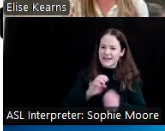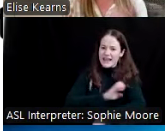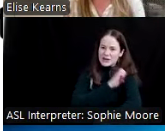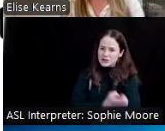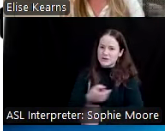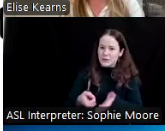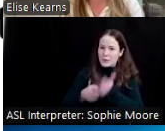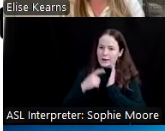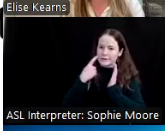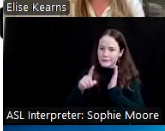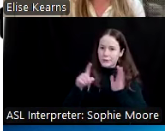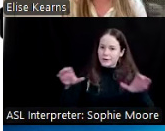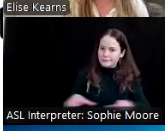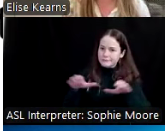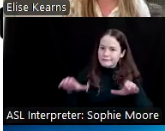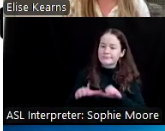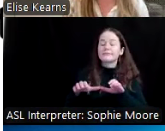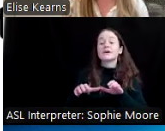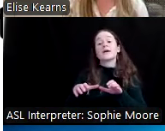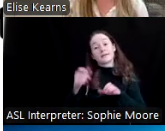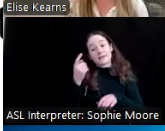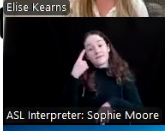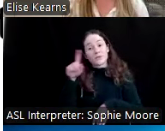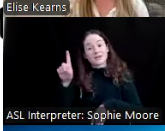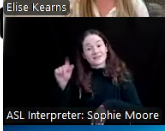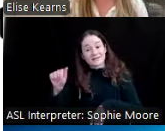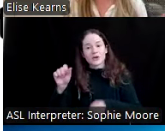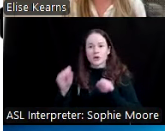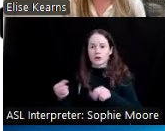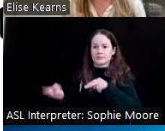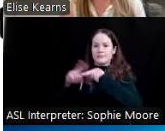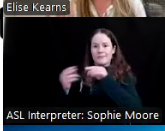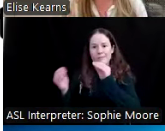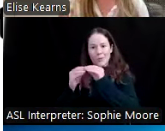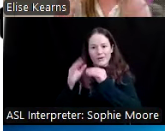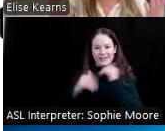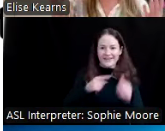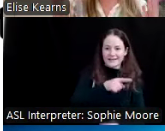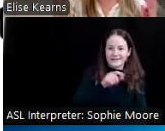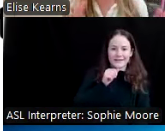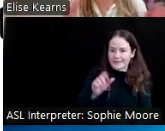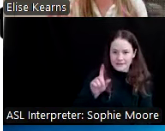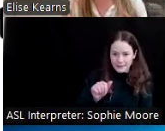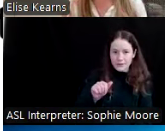without. Also, our autonomic nervous system really is something that you don't think of, but it's controlling